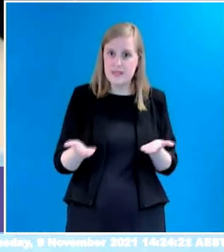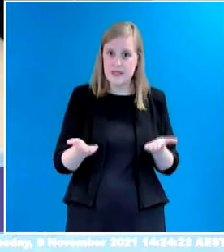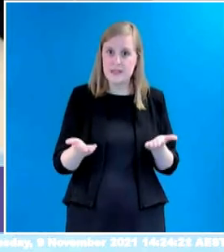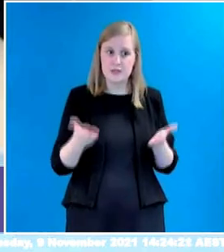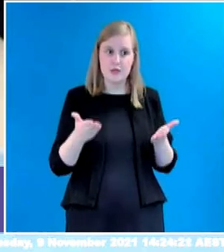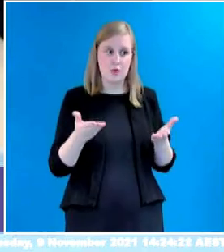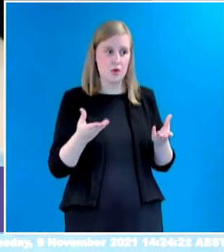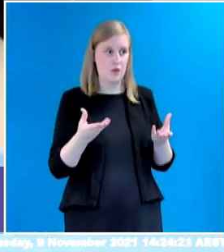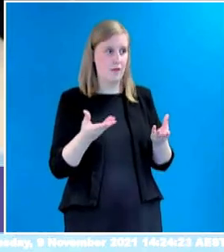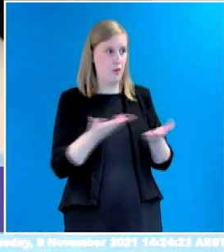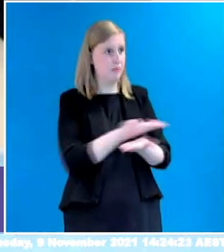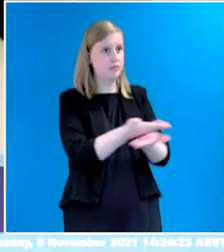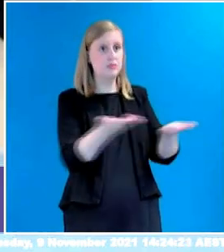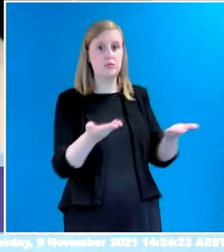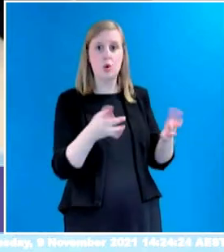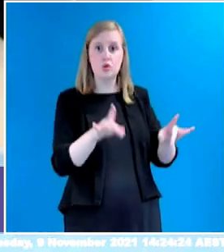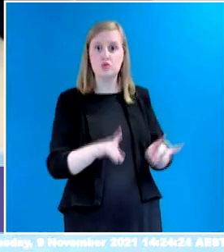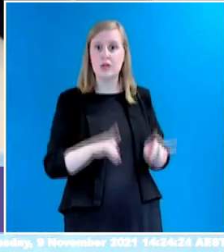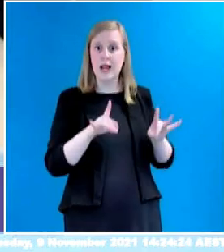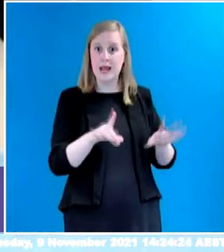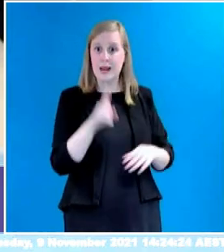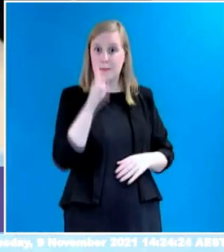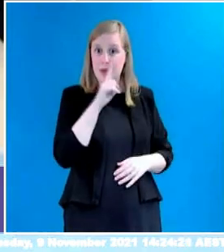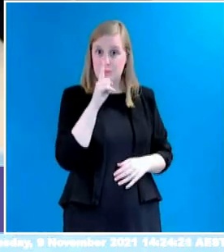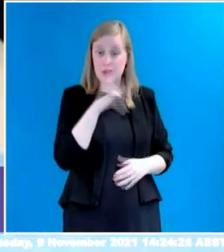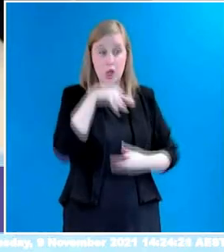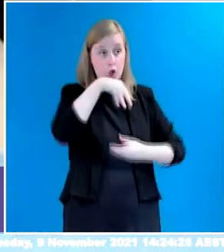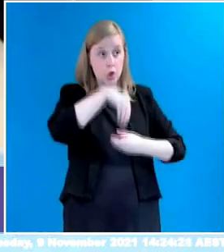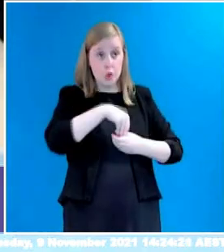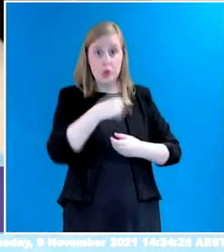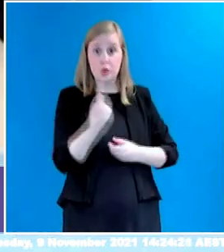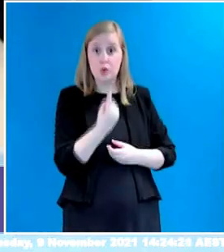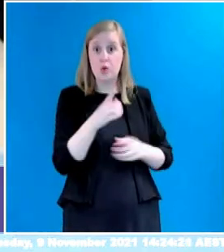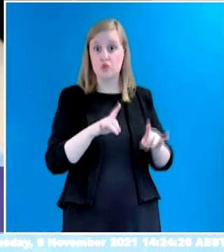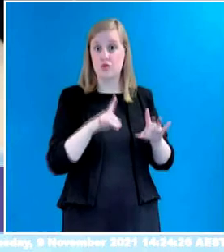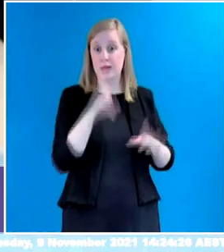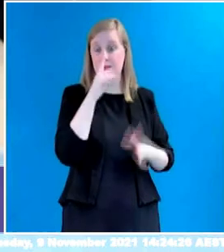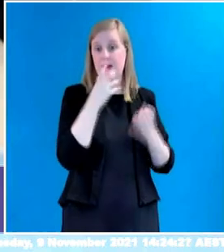people with disabilities, who are already in the country.